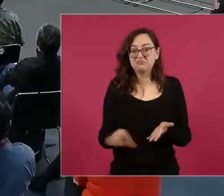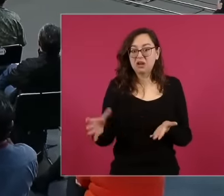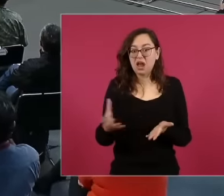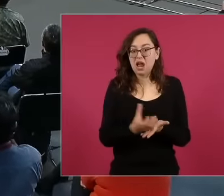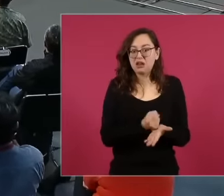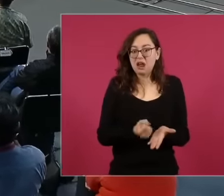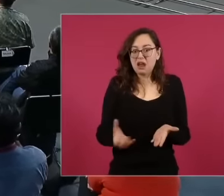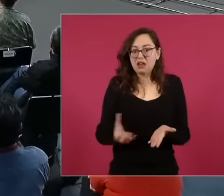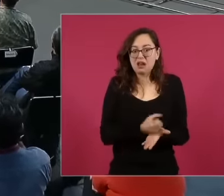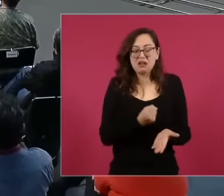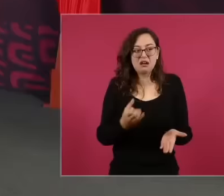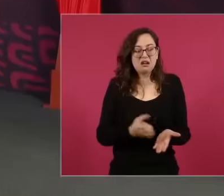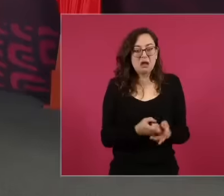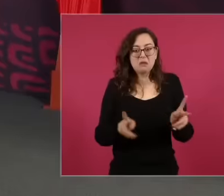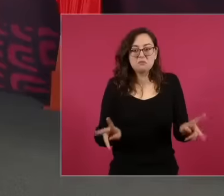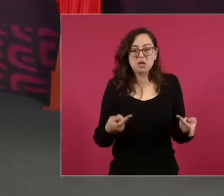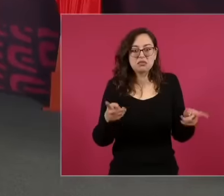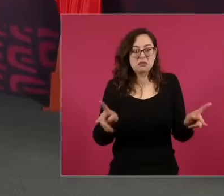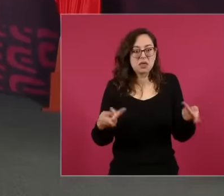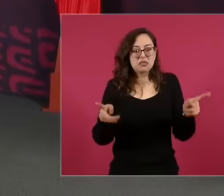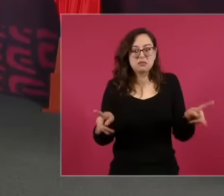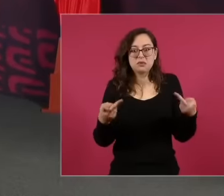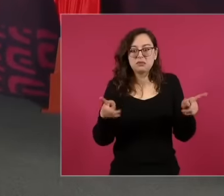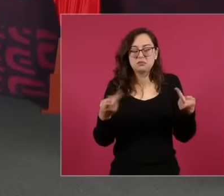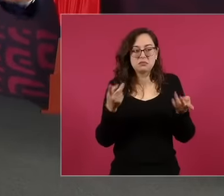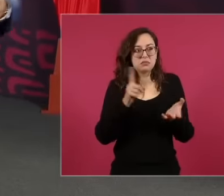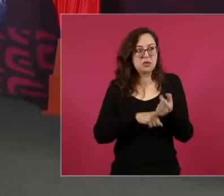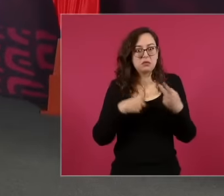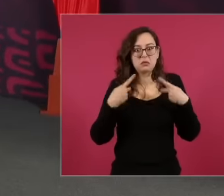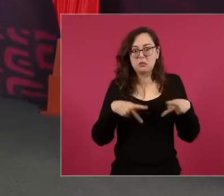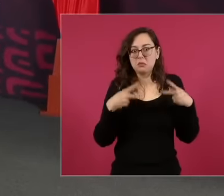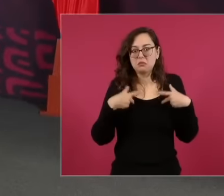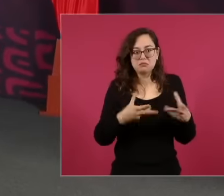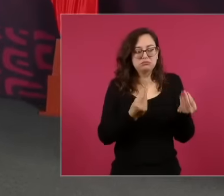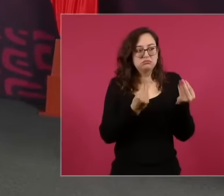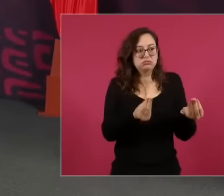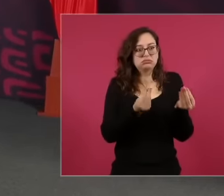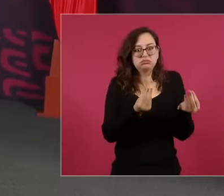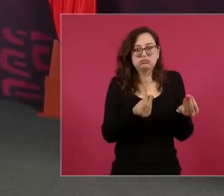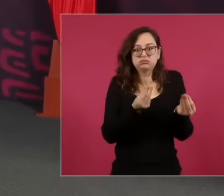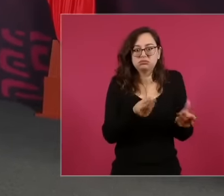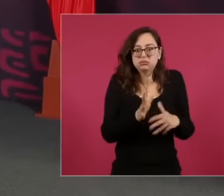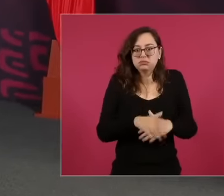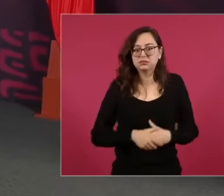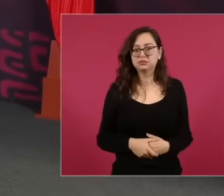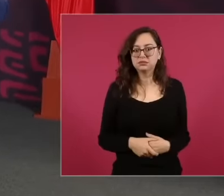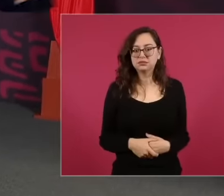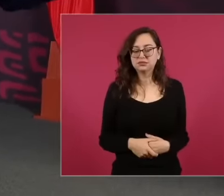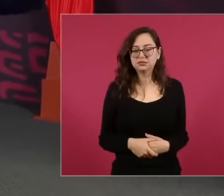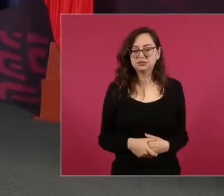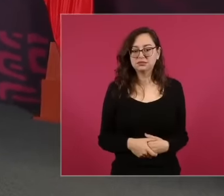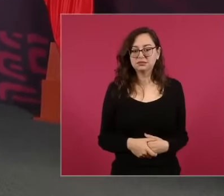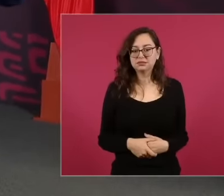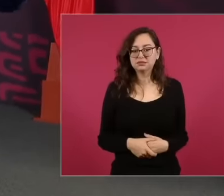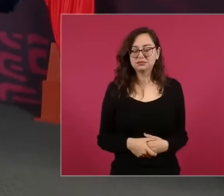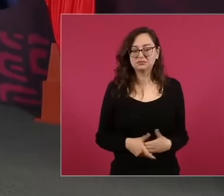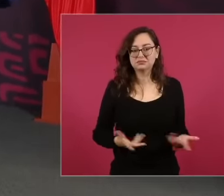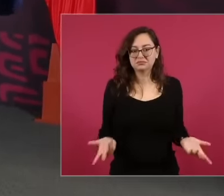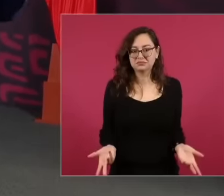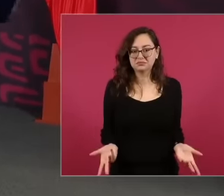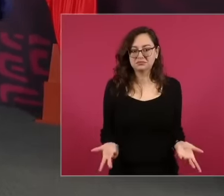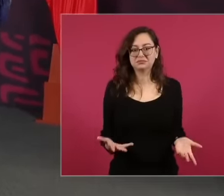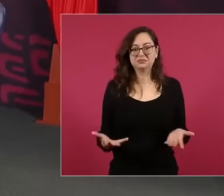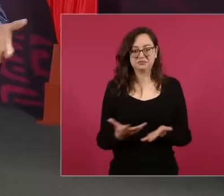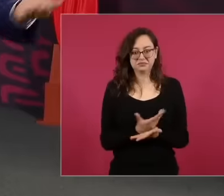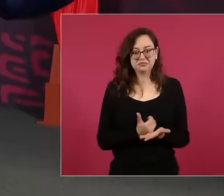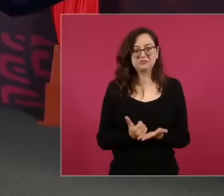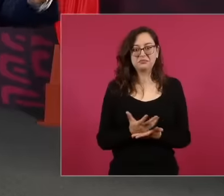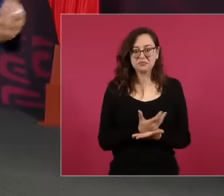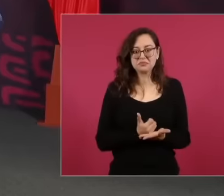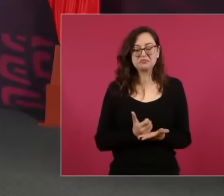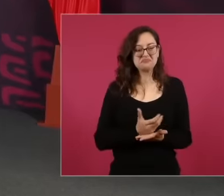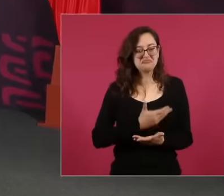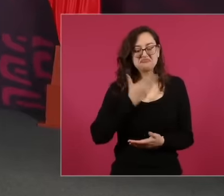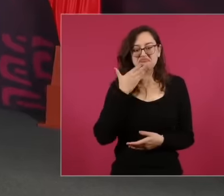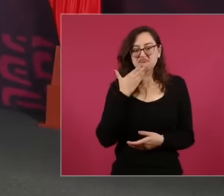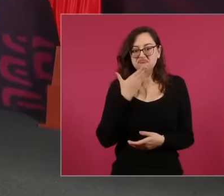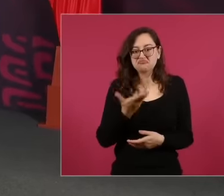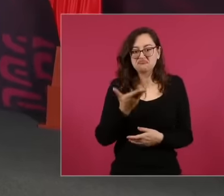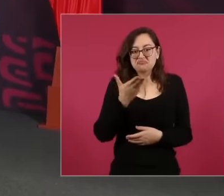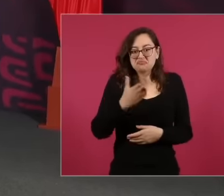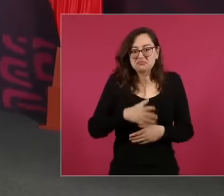they are selling like never before and I am sure that they are doing well